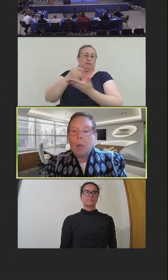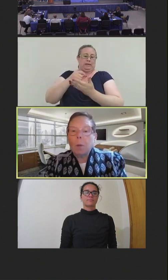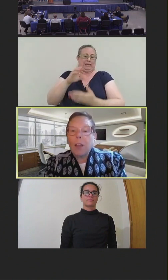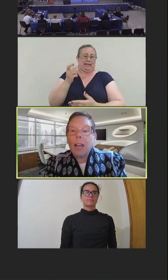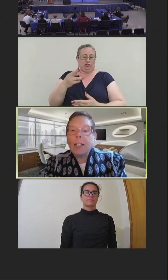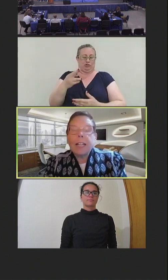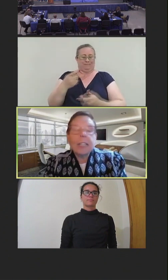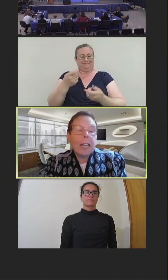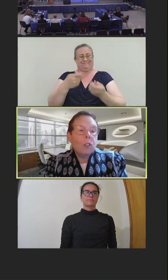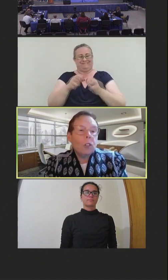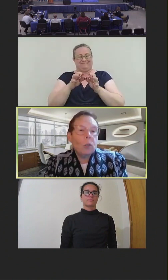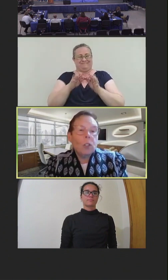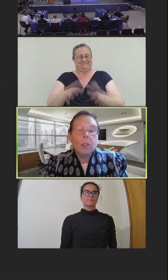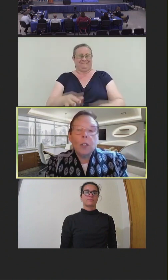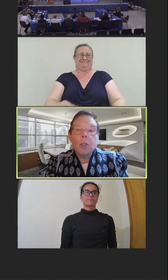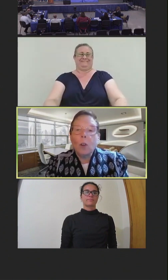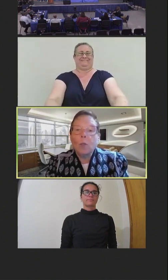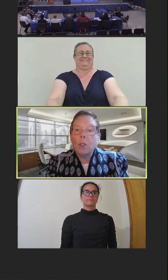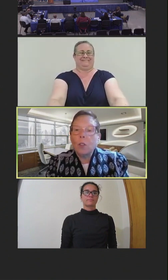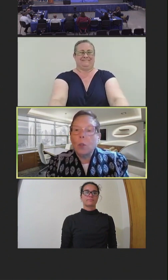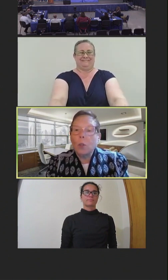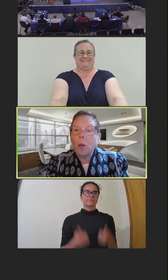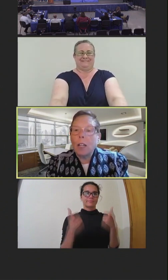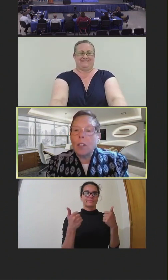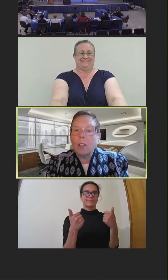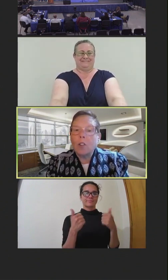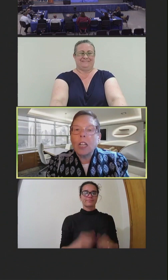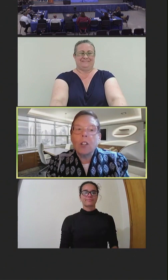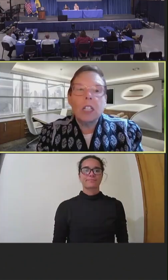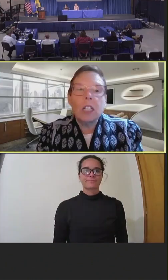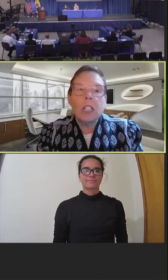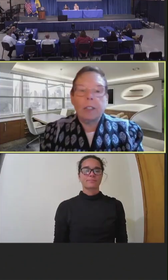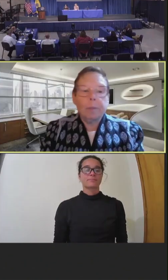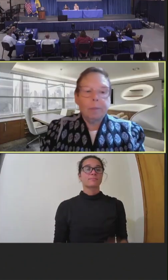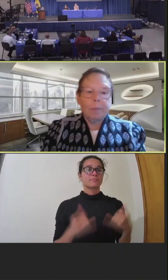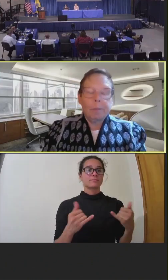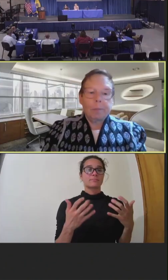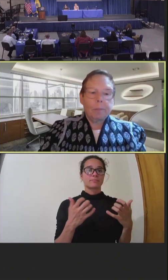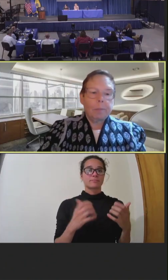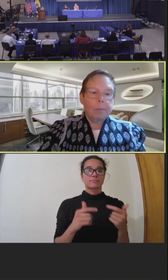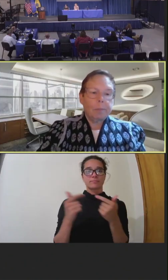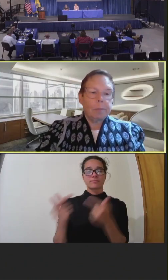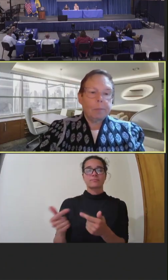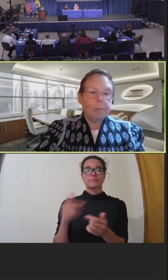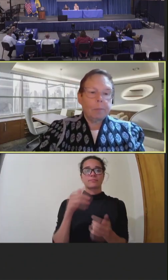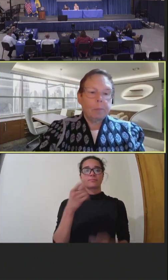And with that, I'd like to turn this over to Dr. Kiran Dhillon.